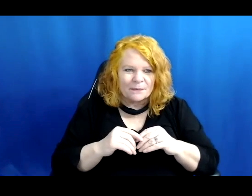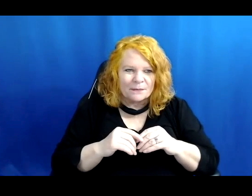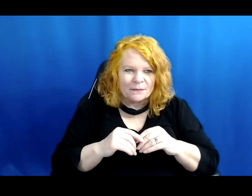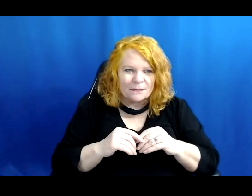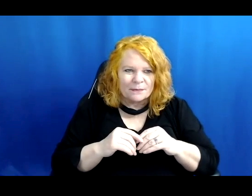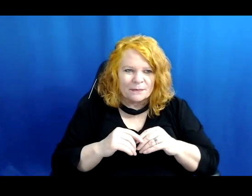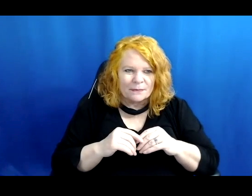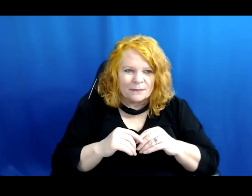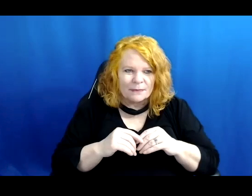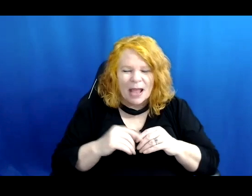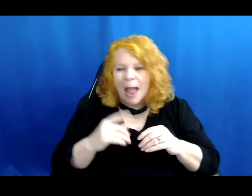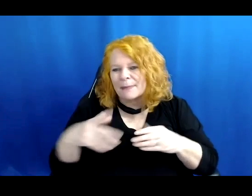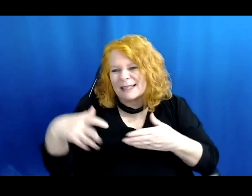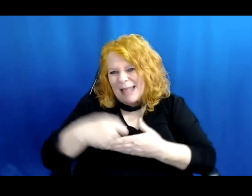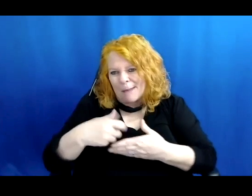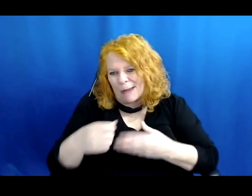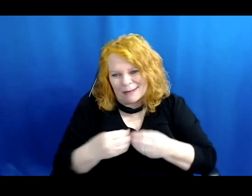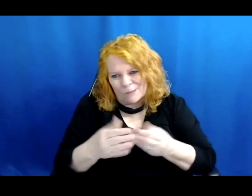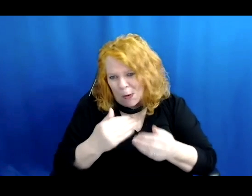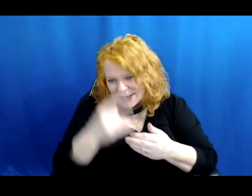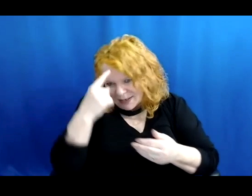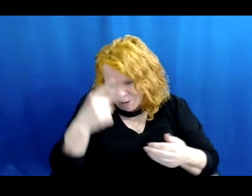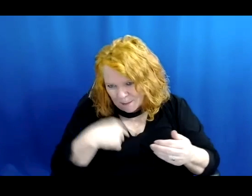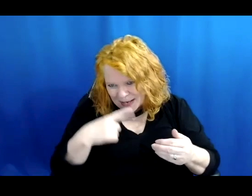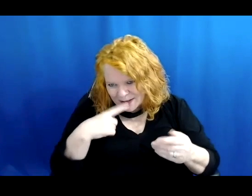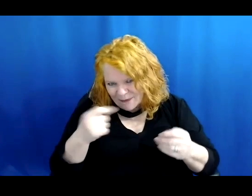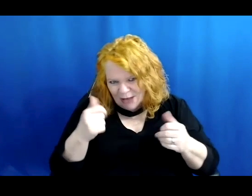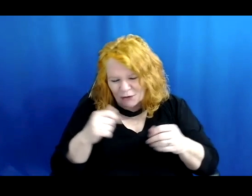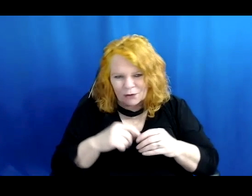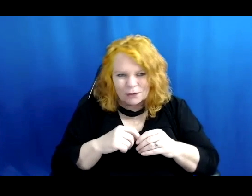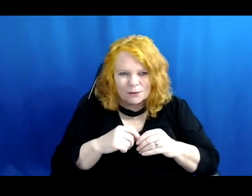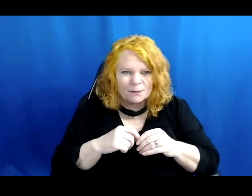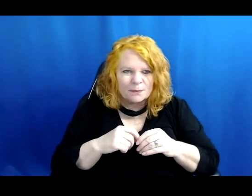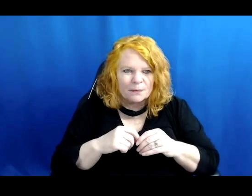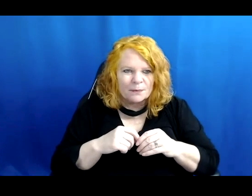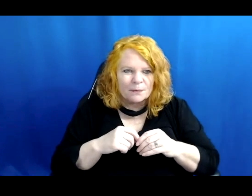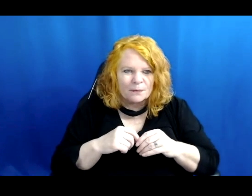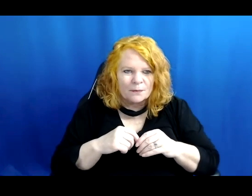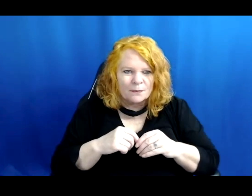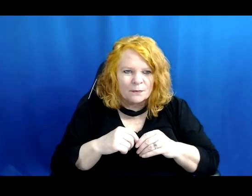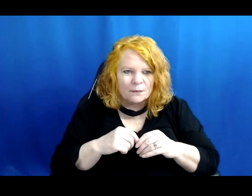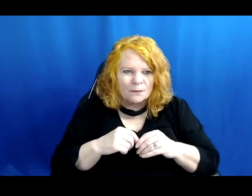for ease and quickness as well. Let's put it here.